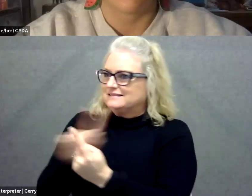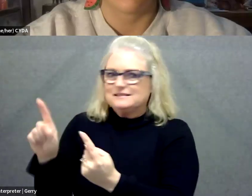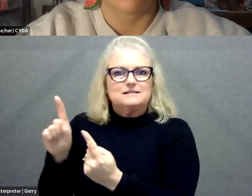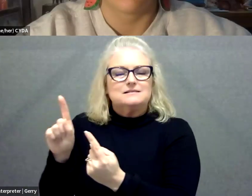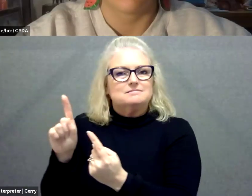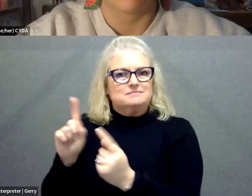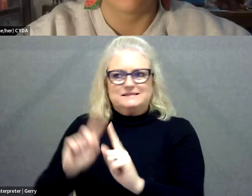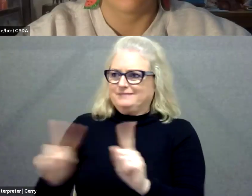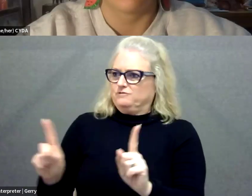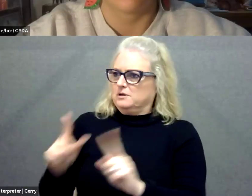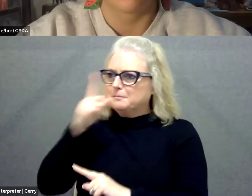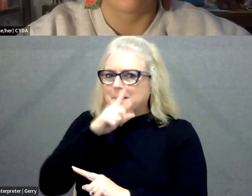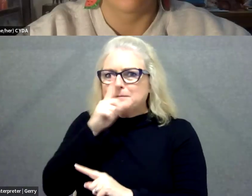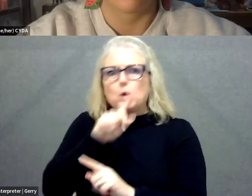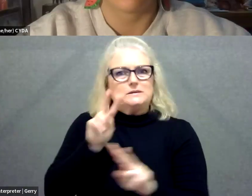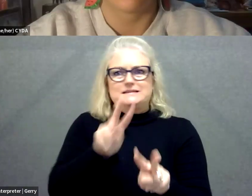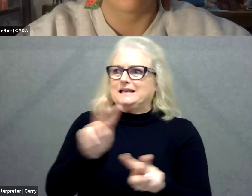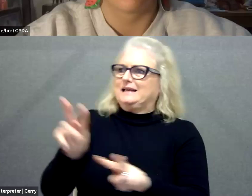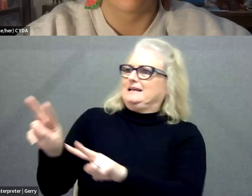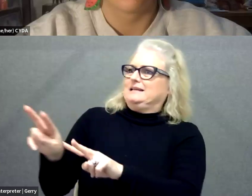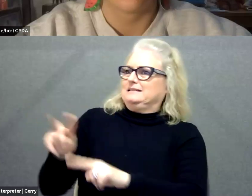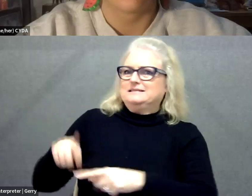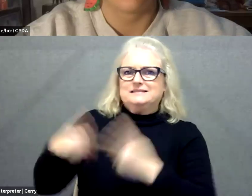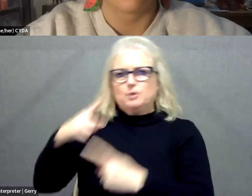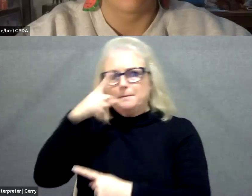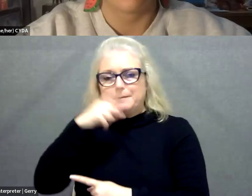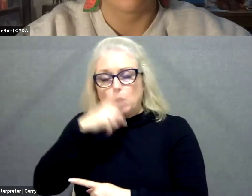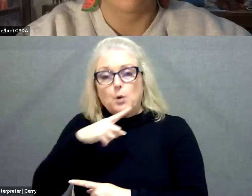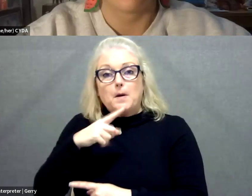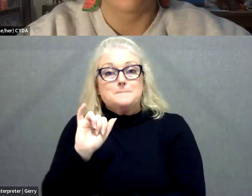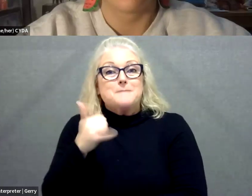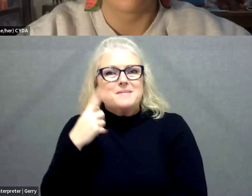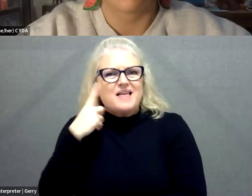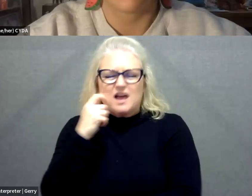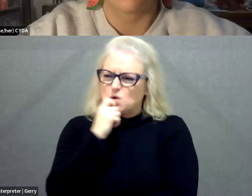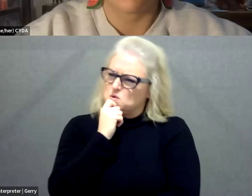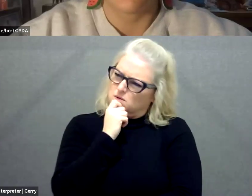a disability and you don't think you really know anyone with a disability engaging with media that